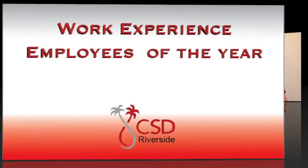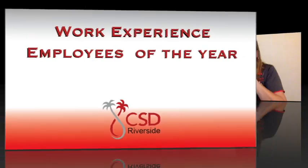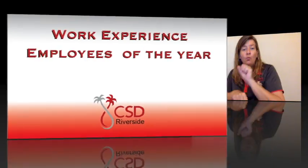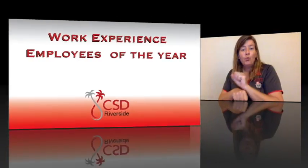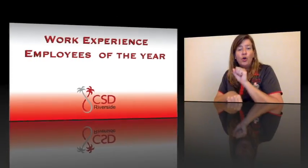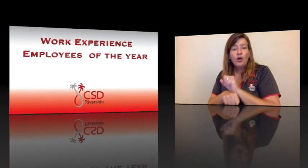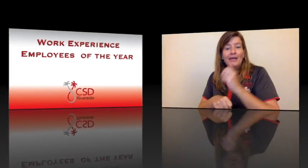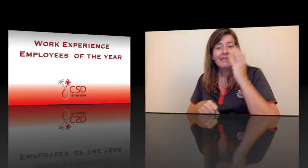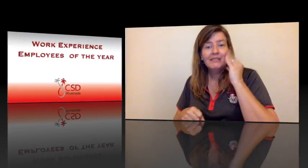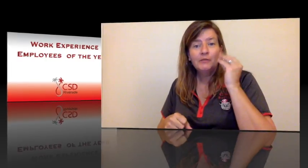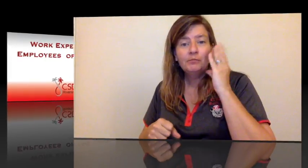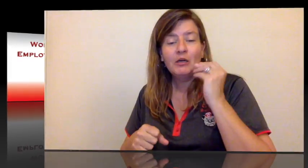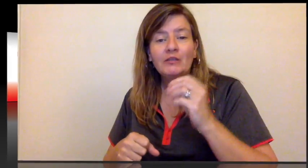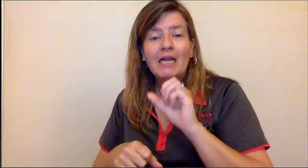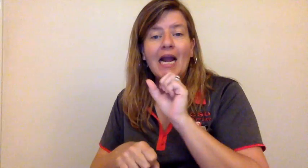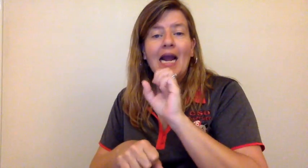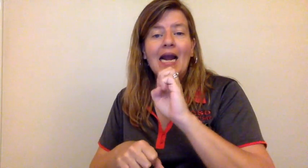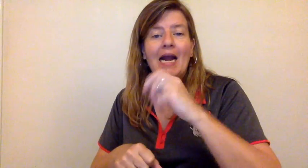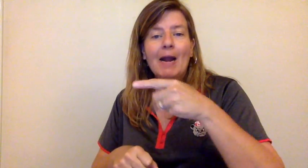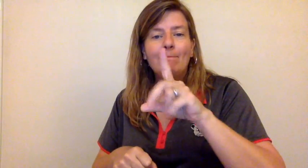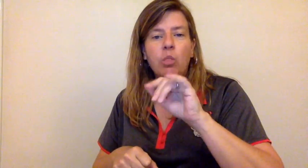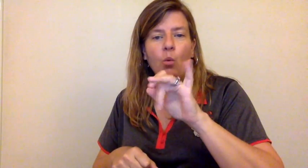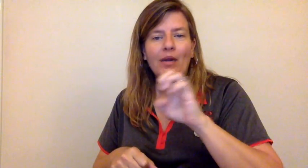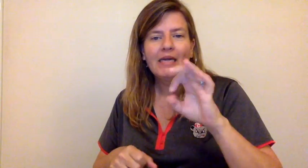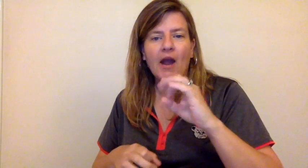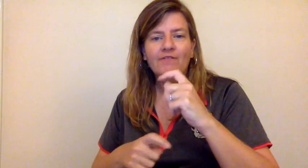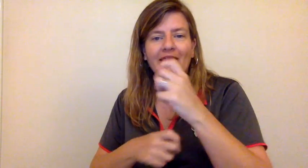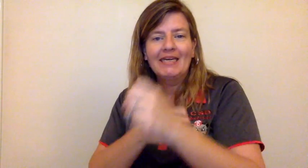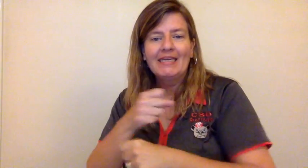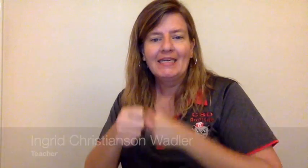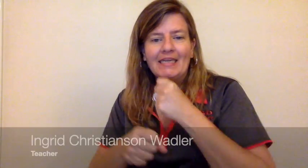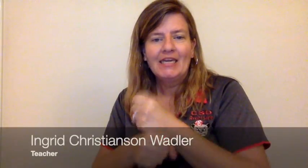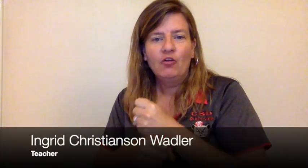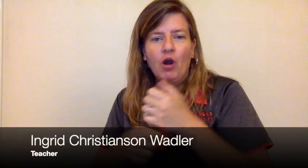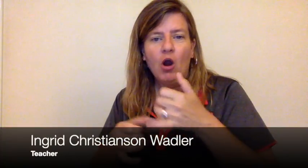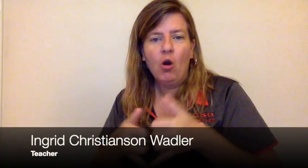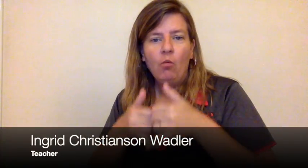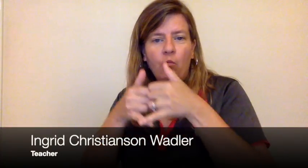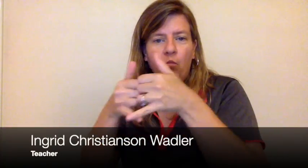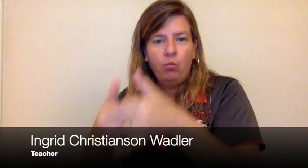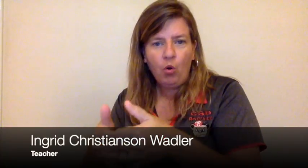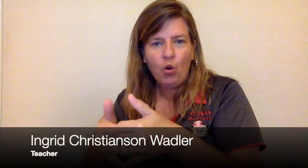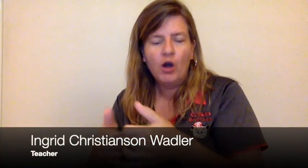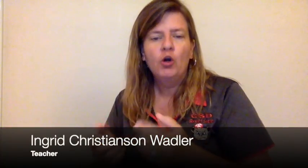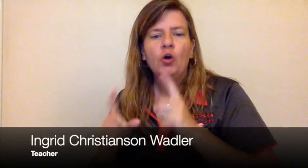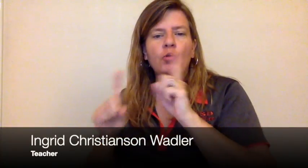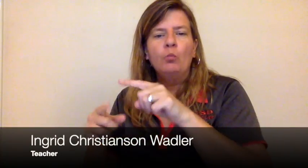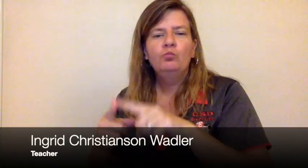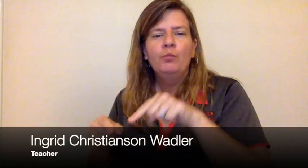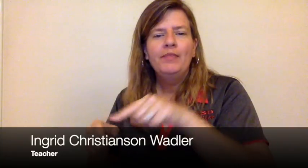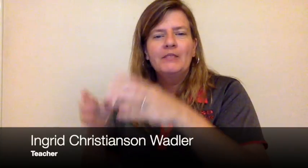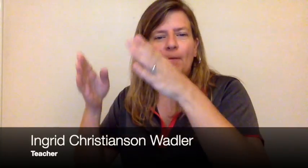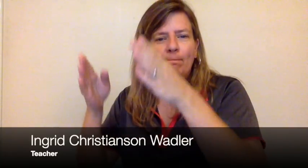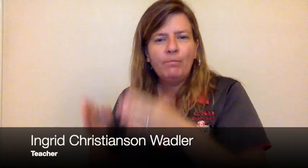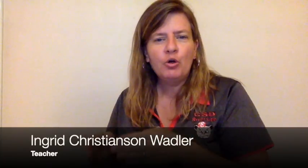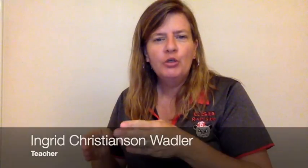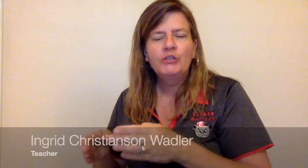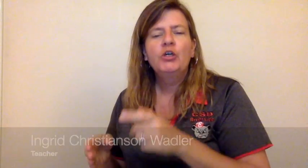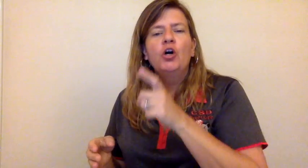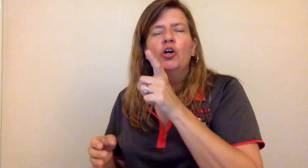Works experience employee of the Year award goes to. A student that.